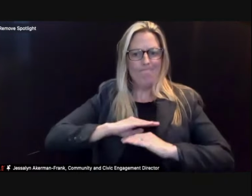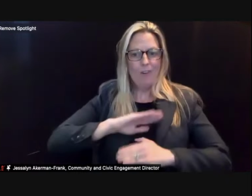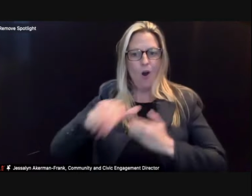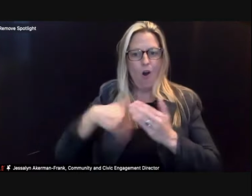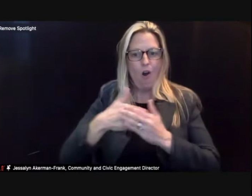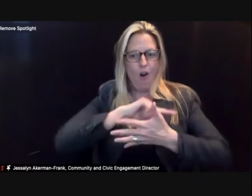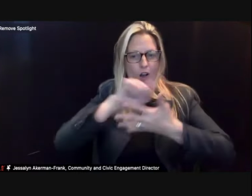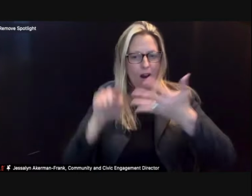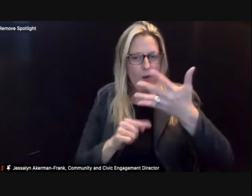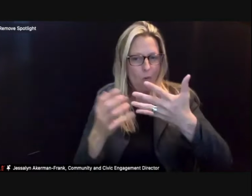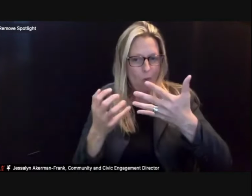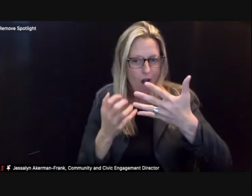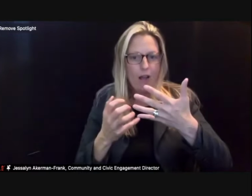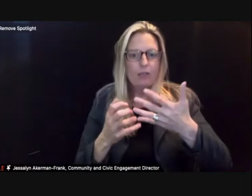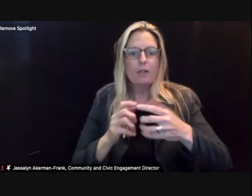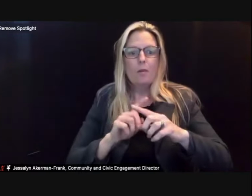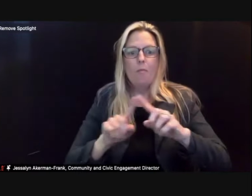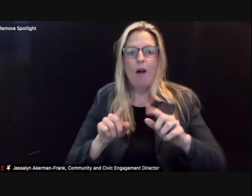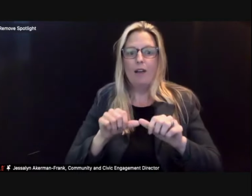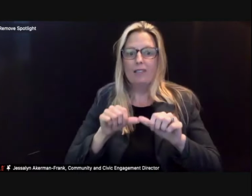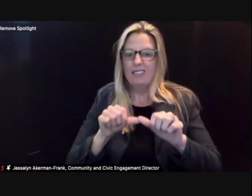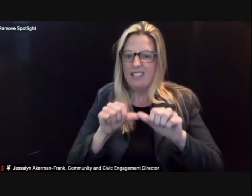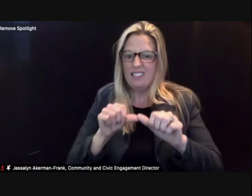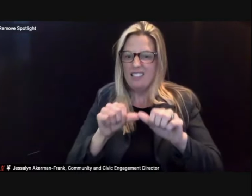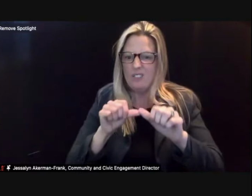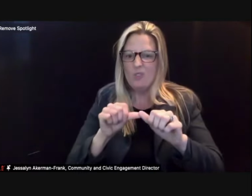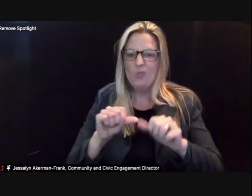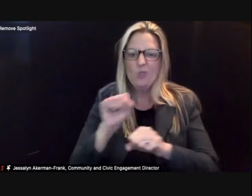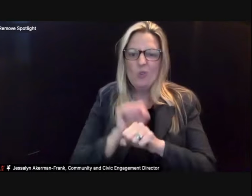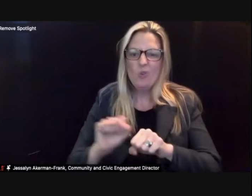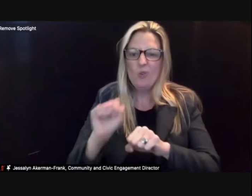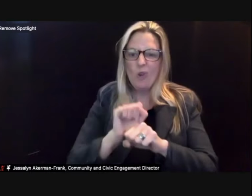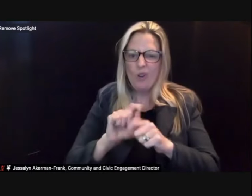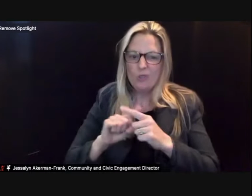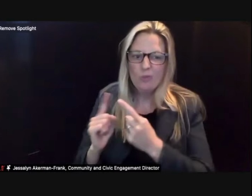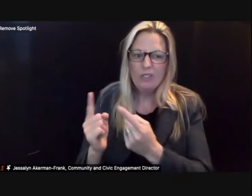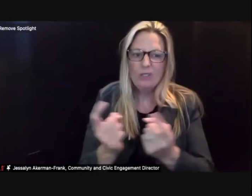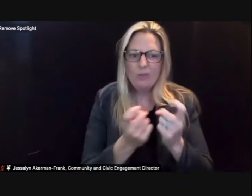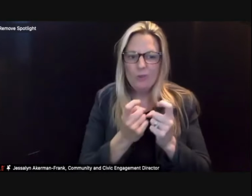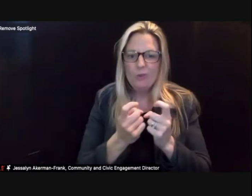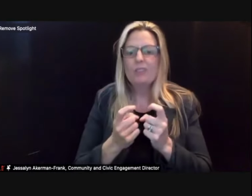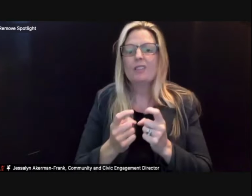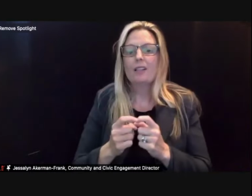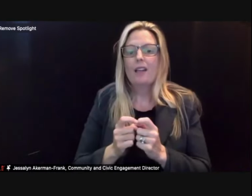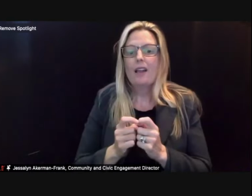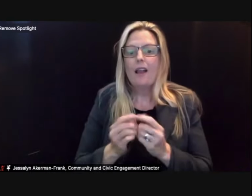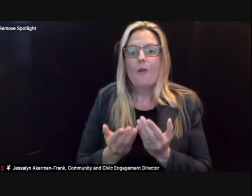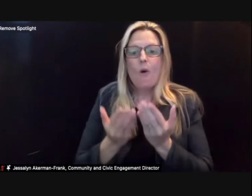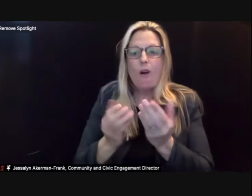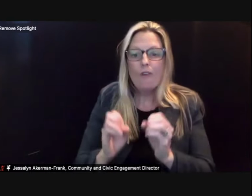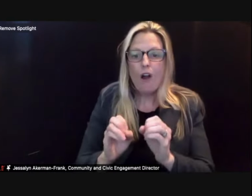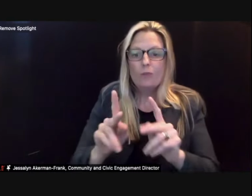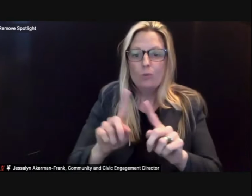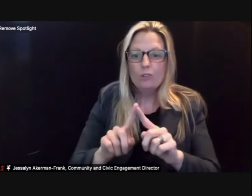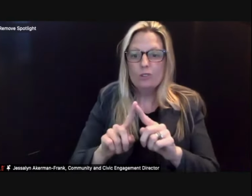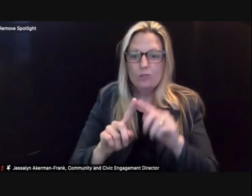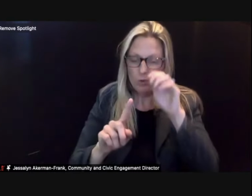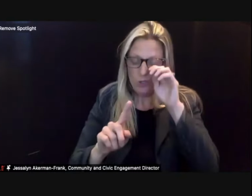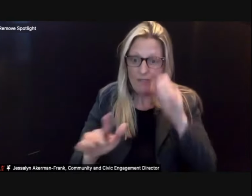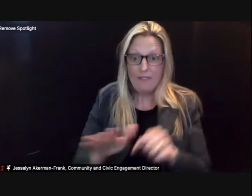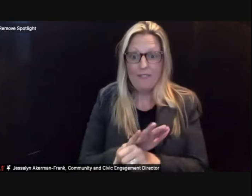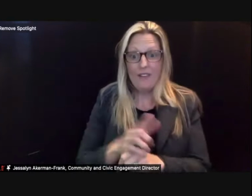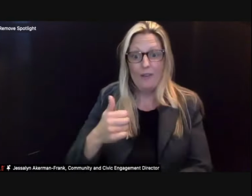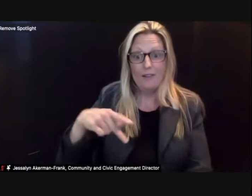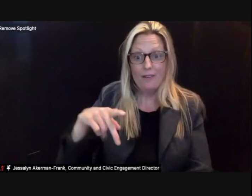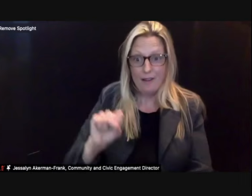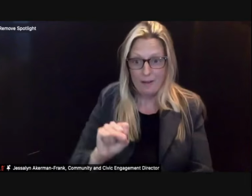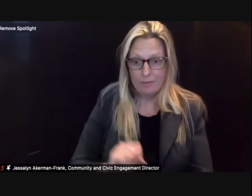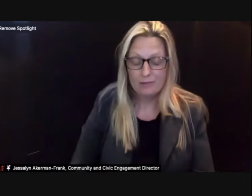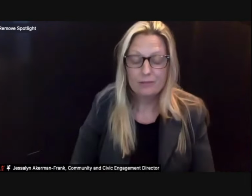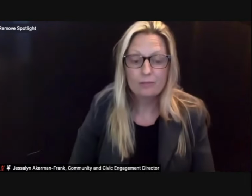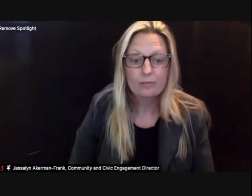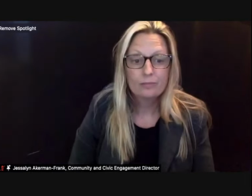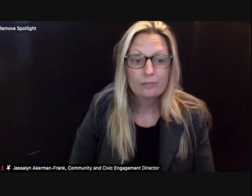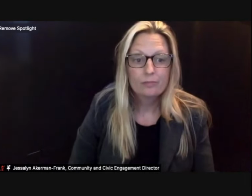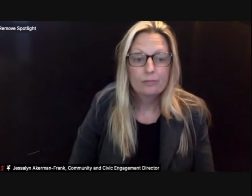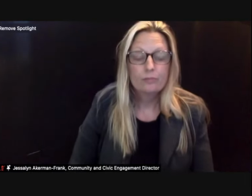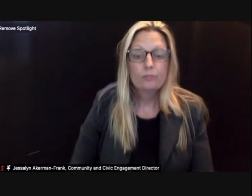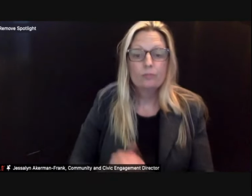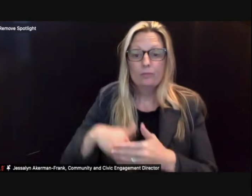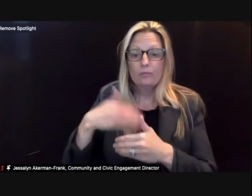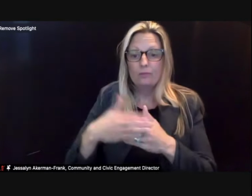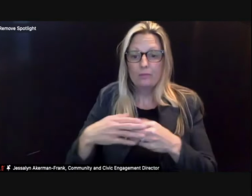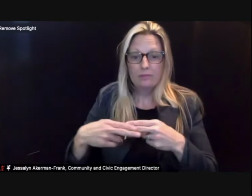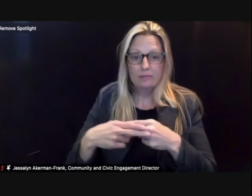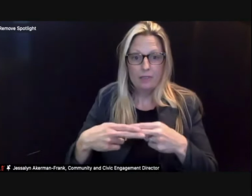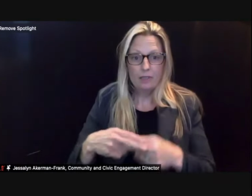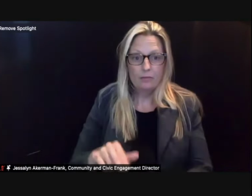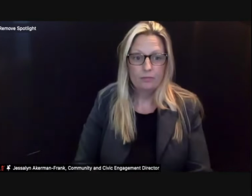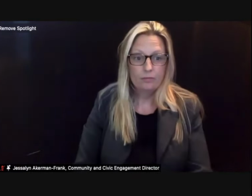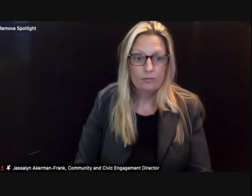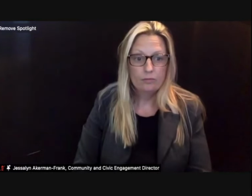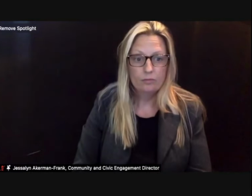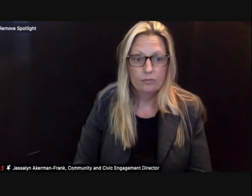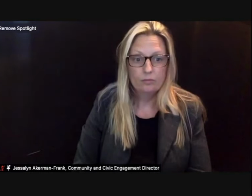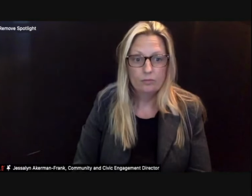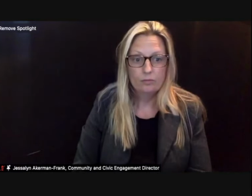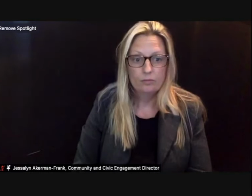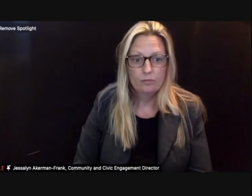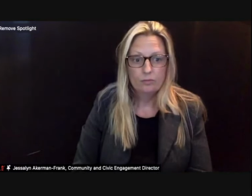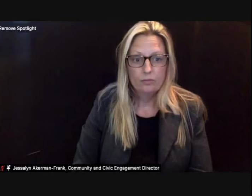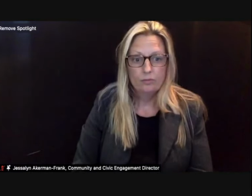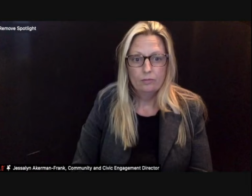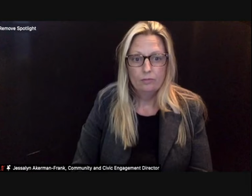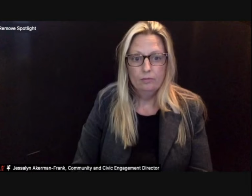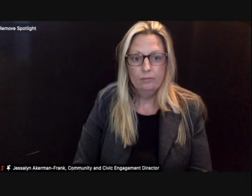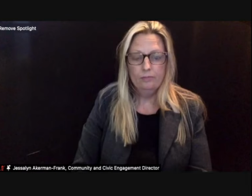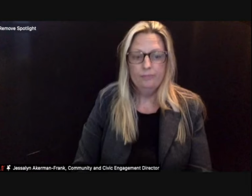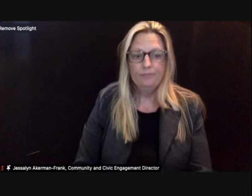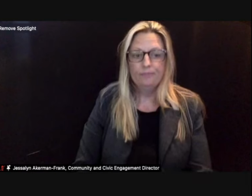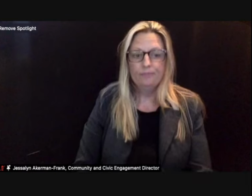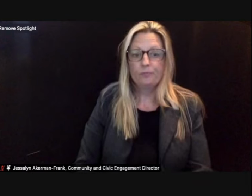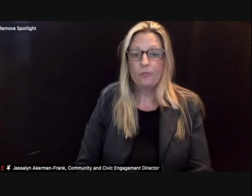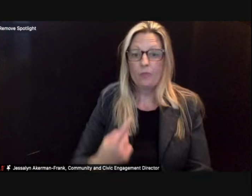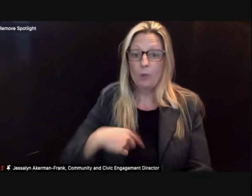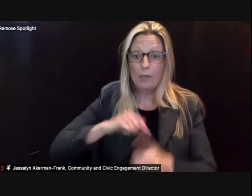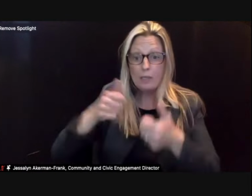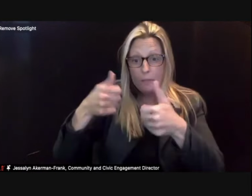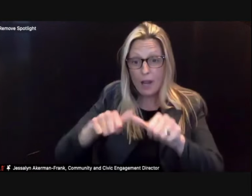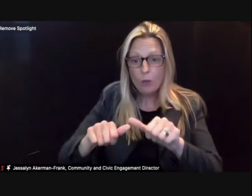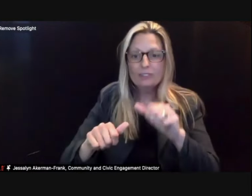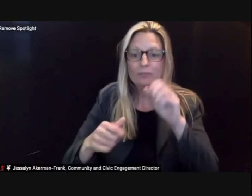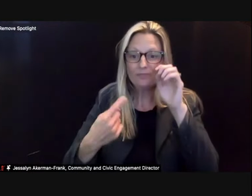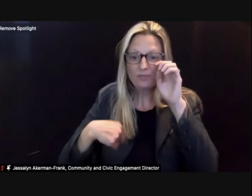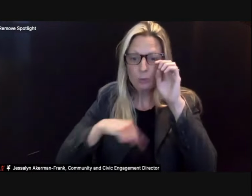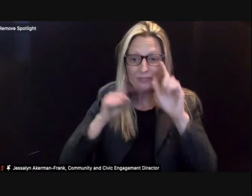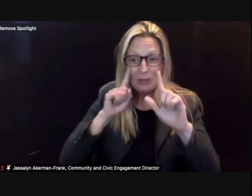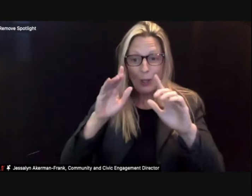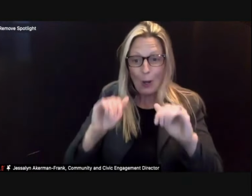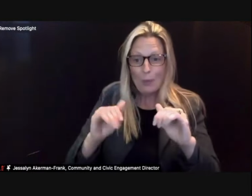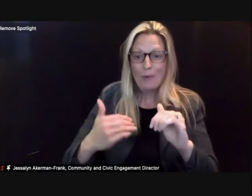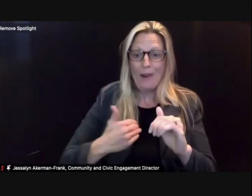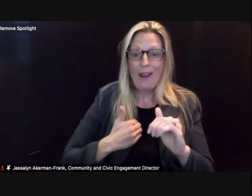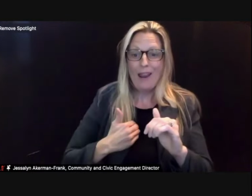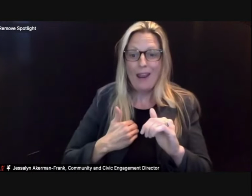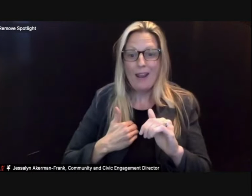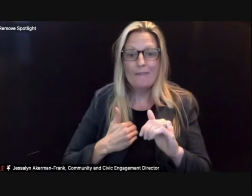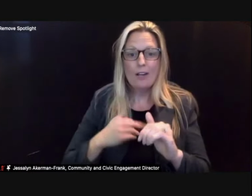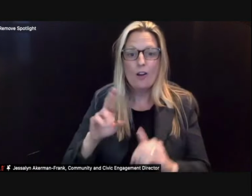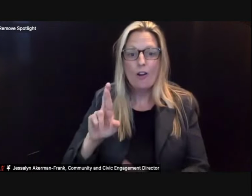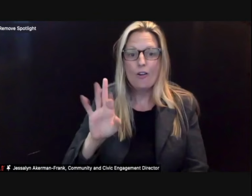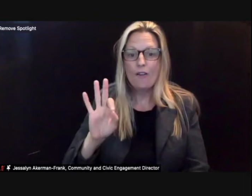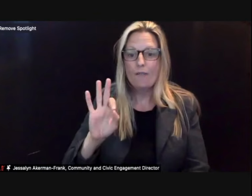close gaps. Next slide. When we posted, we hoped to have bids from